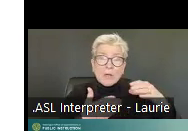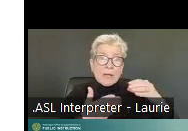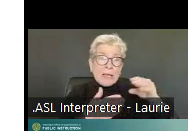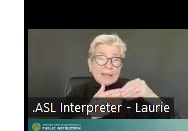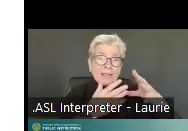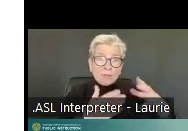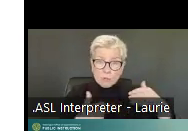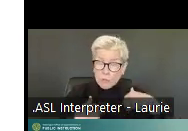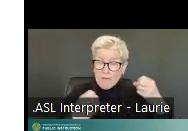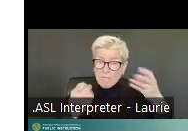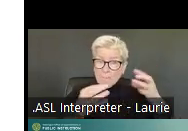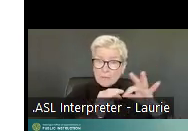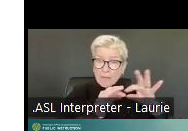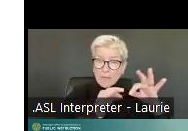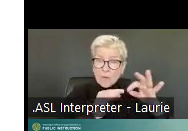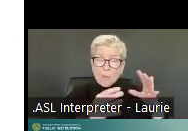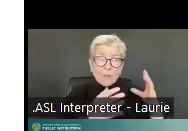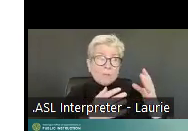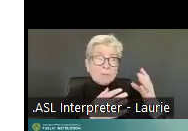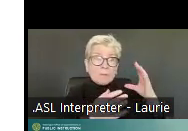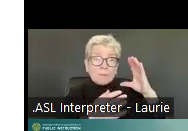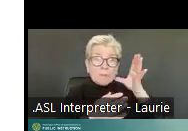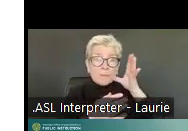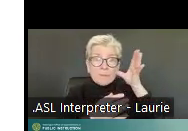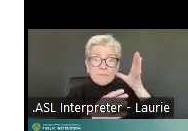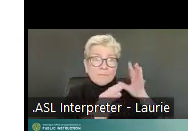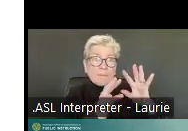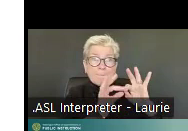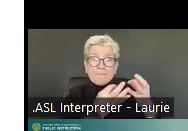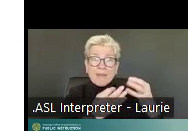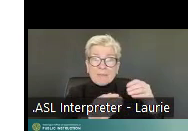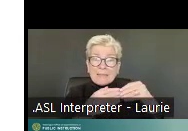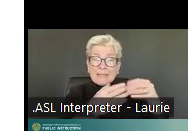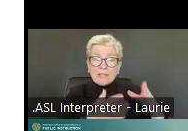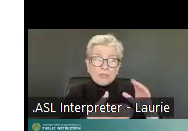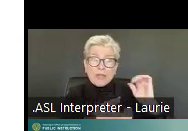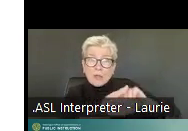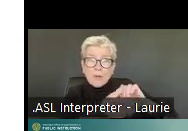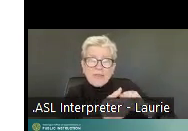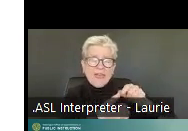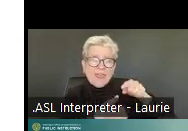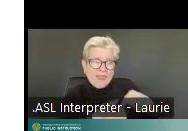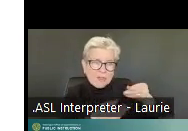that you can partner with so that that they can then share information with their community?